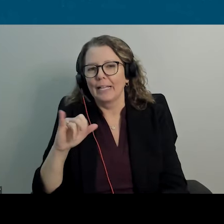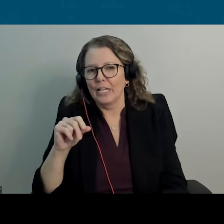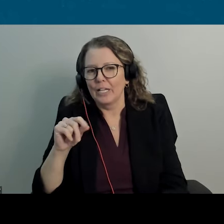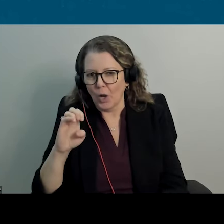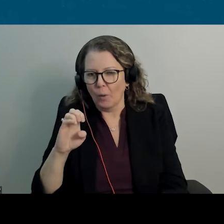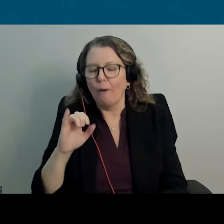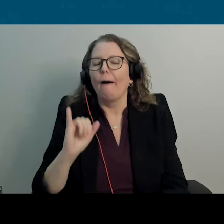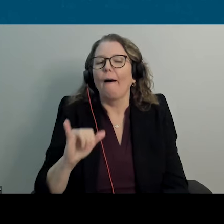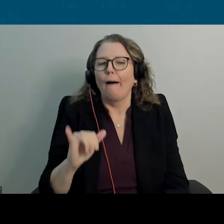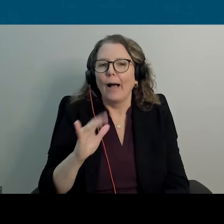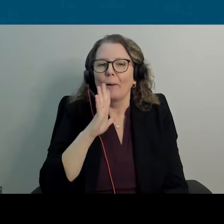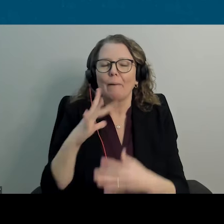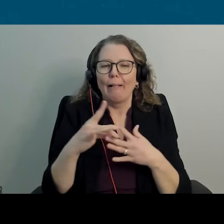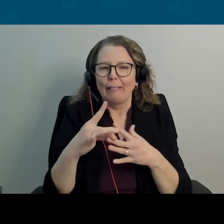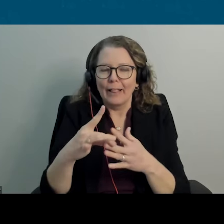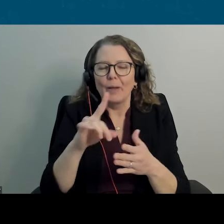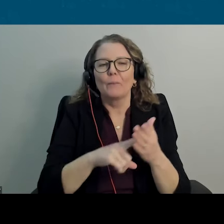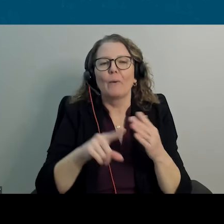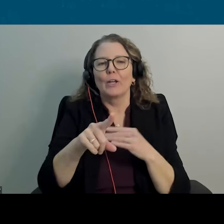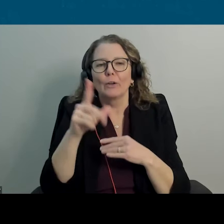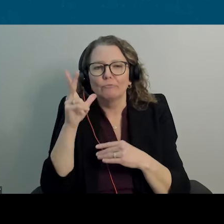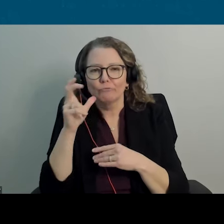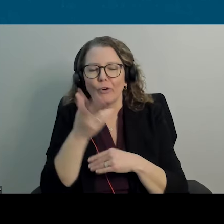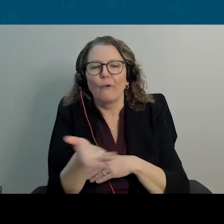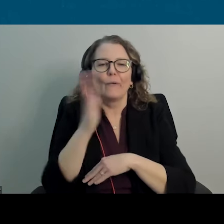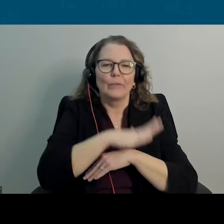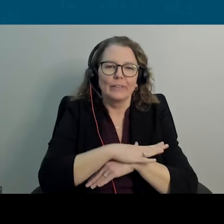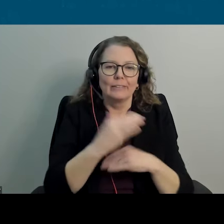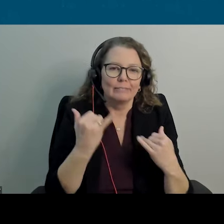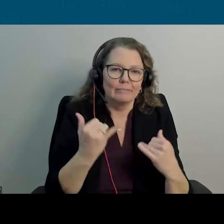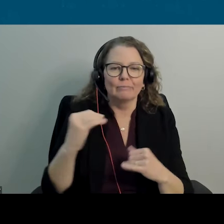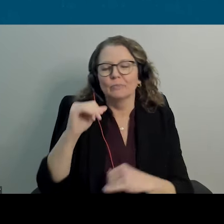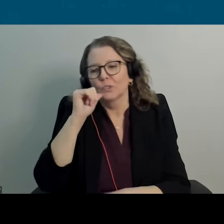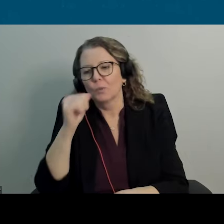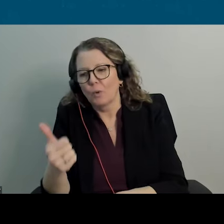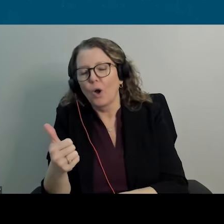to all the other sessions you'll hear today and tomorrow with just a snapshot of some of those basics